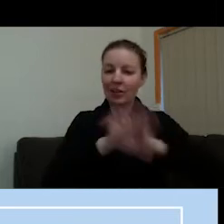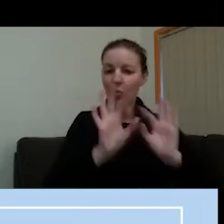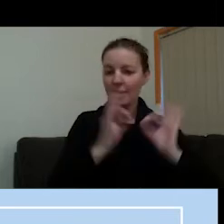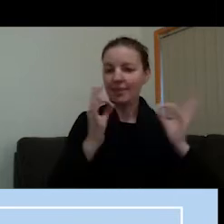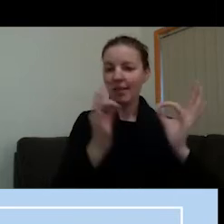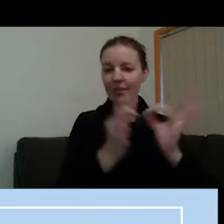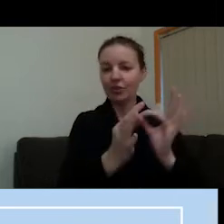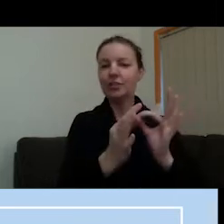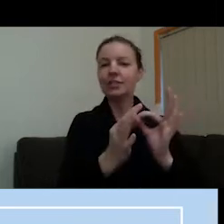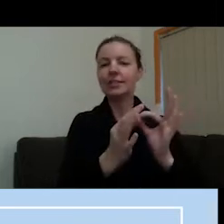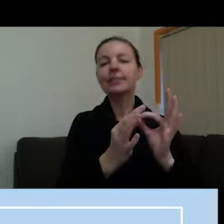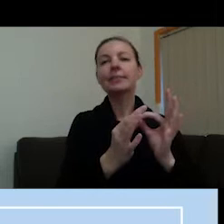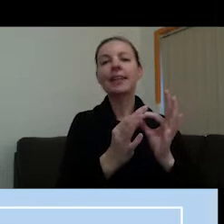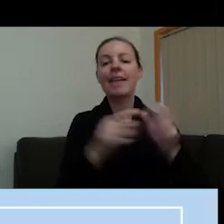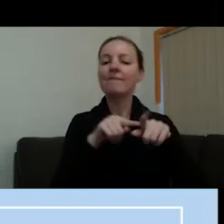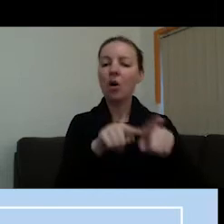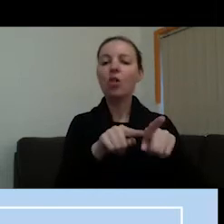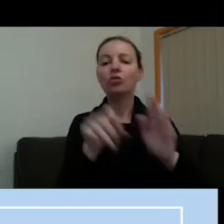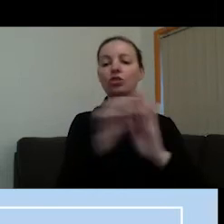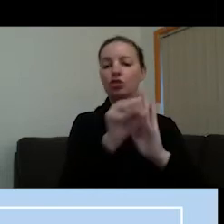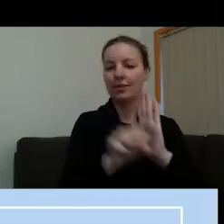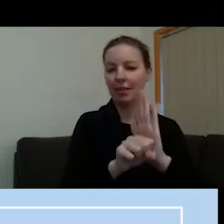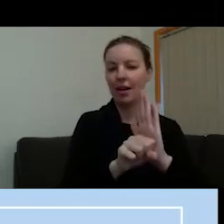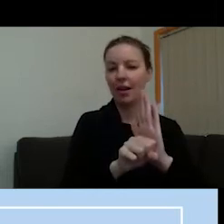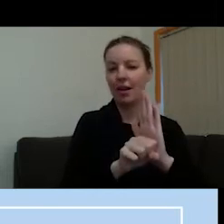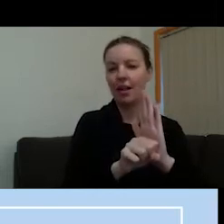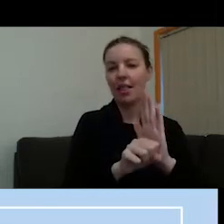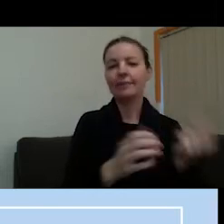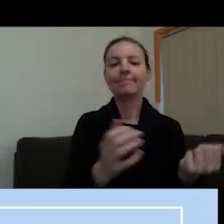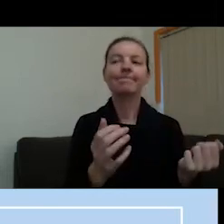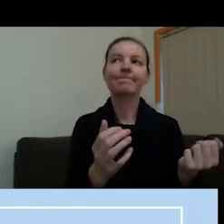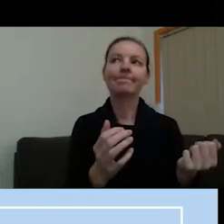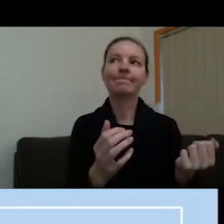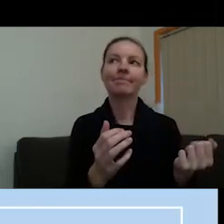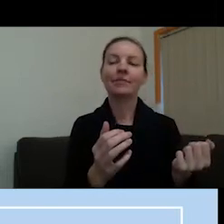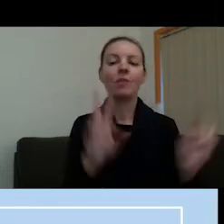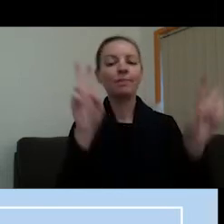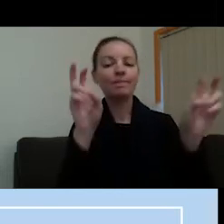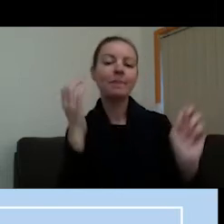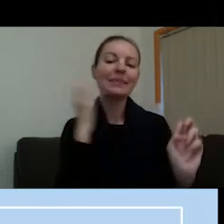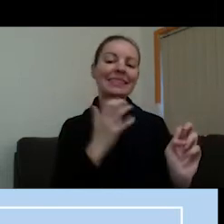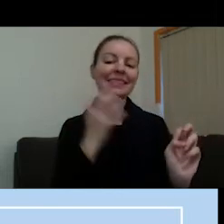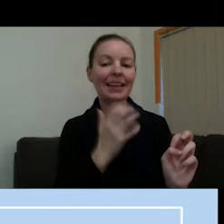gendered way, where mistakes can come to stand in for - like, the